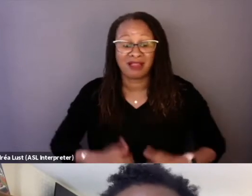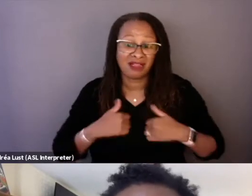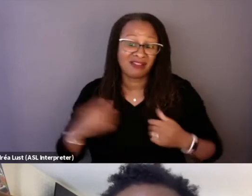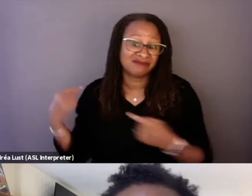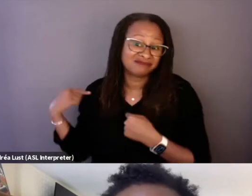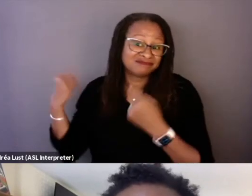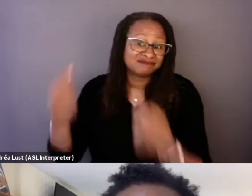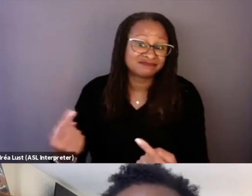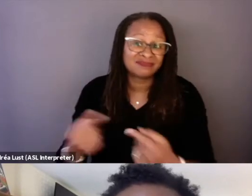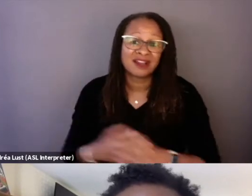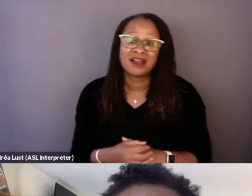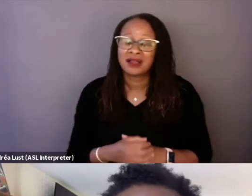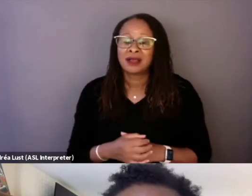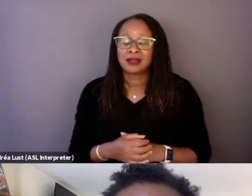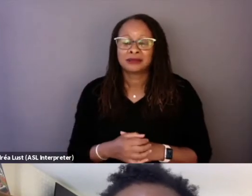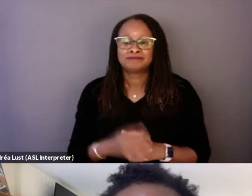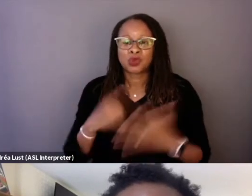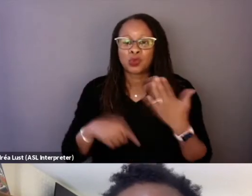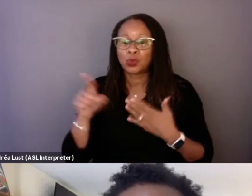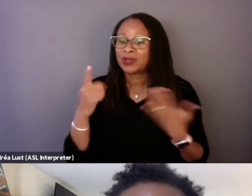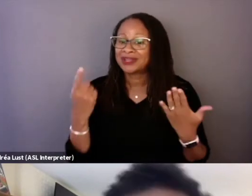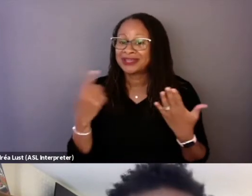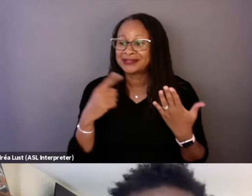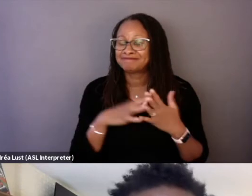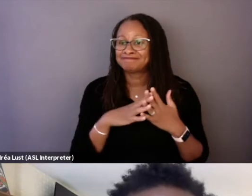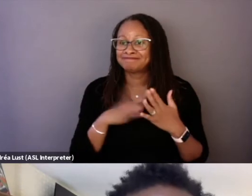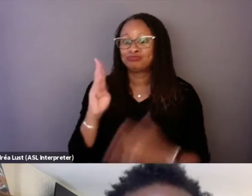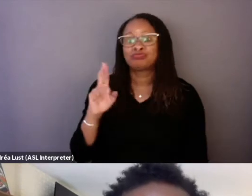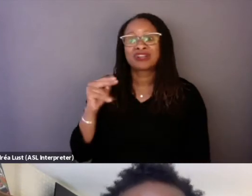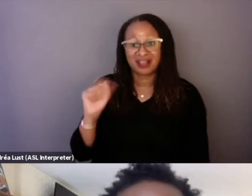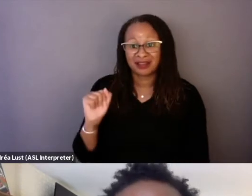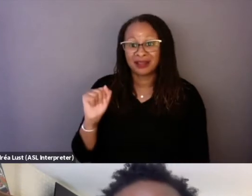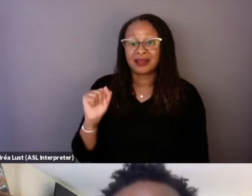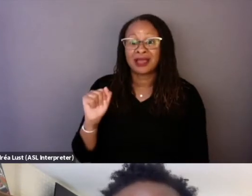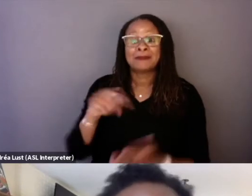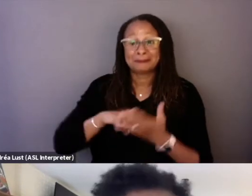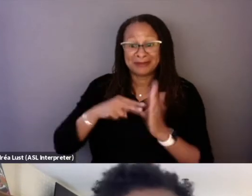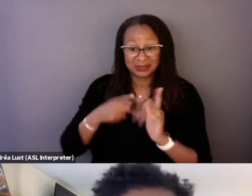What, you know, what Brianna meant and means to him and being a survivor of that night.